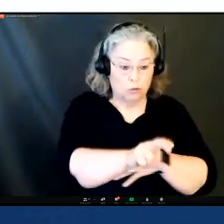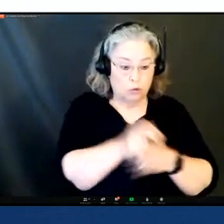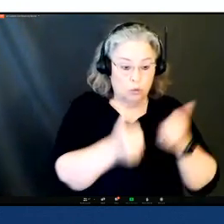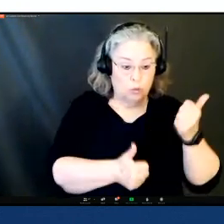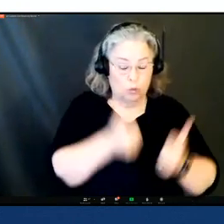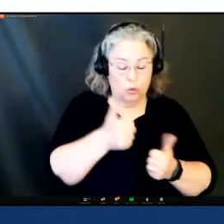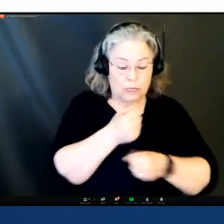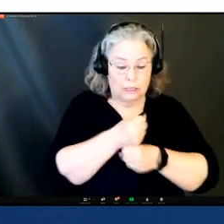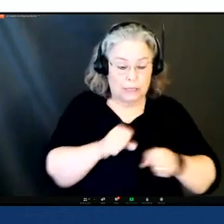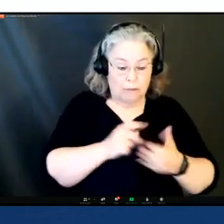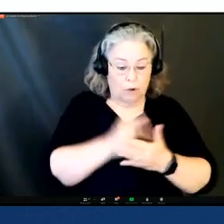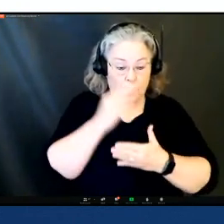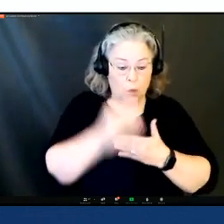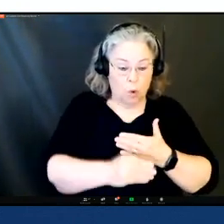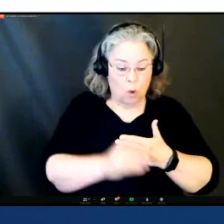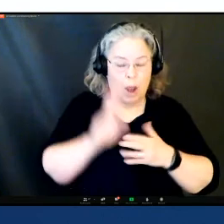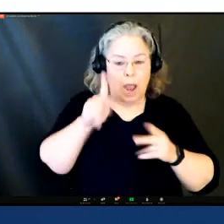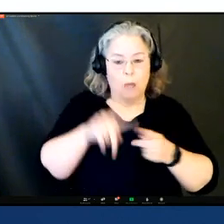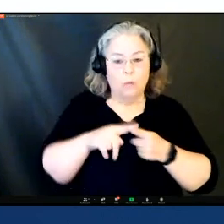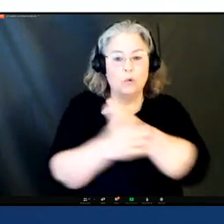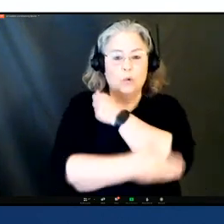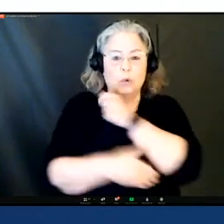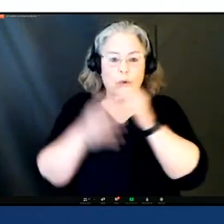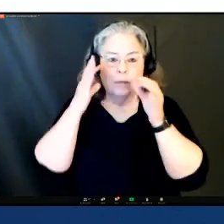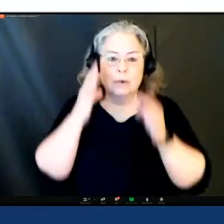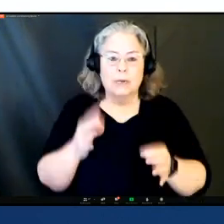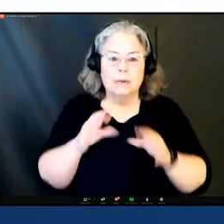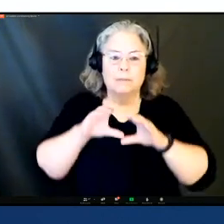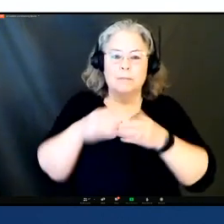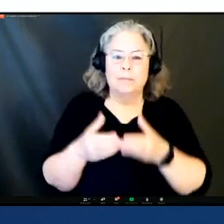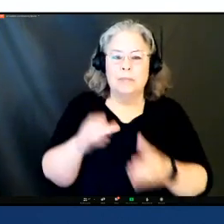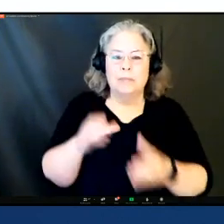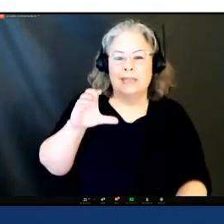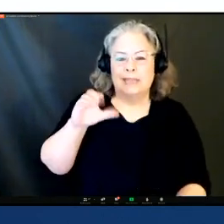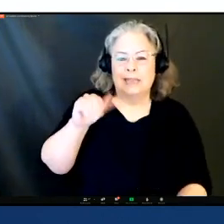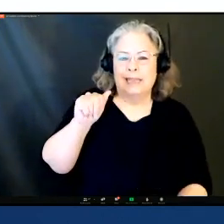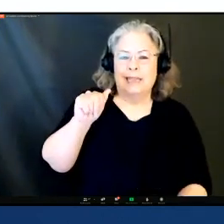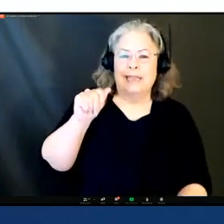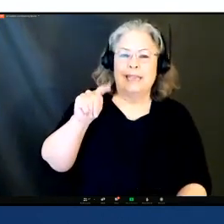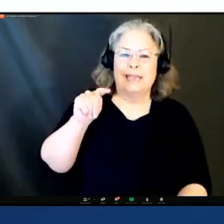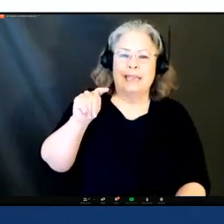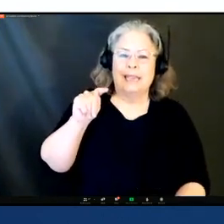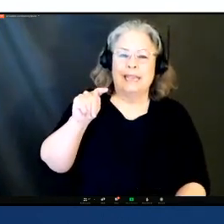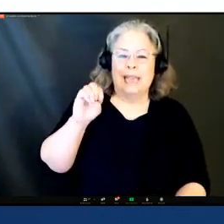The third category is categorical revenue or what you will also see labeled as departmental revenue